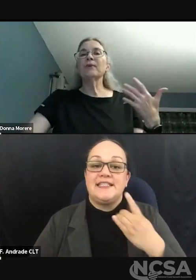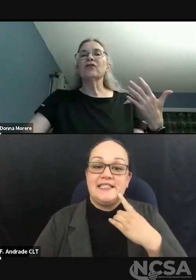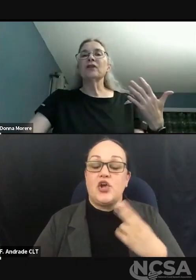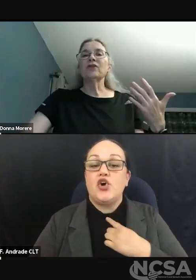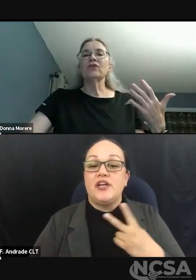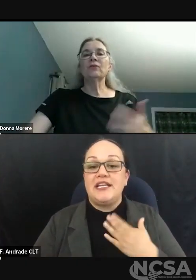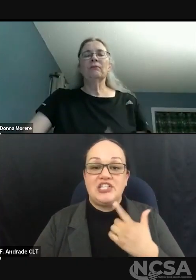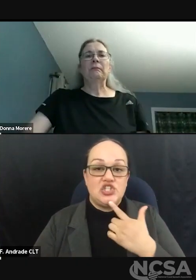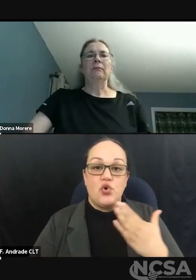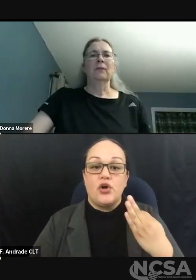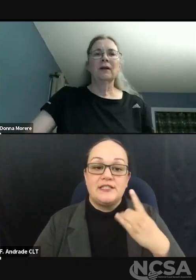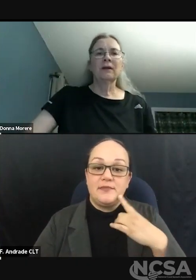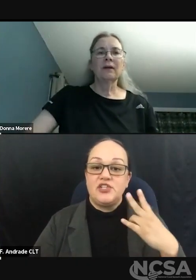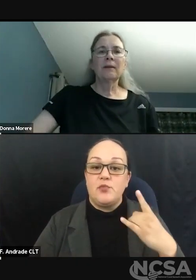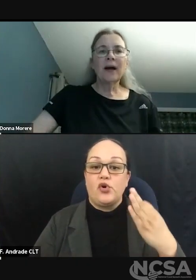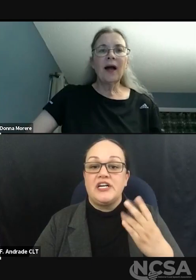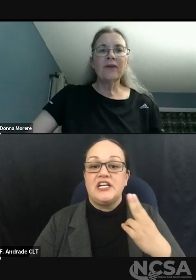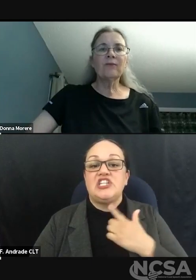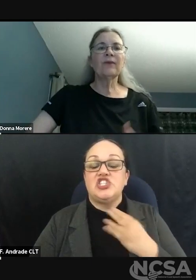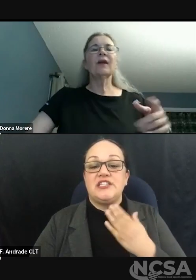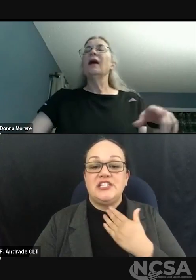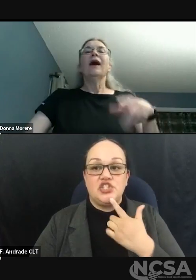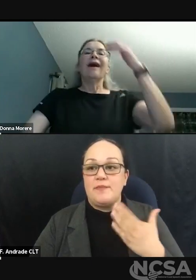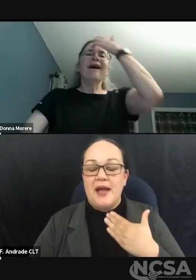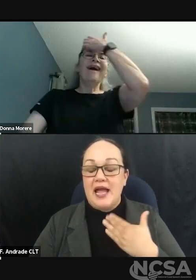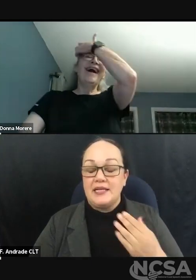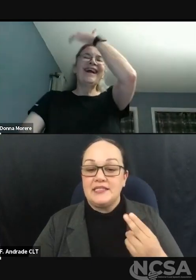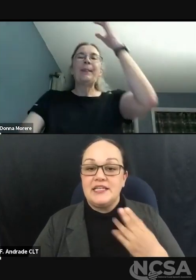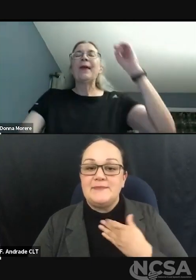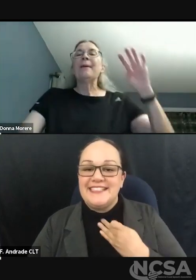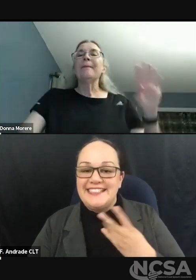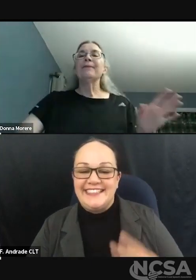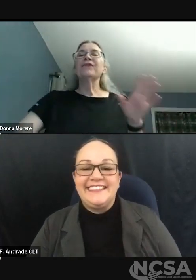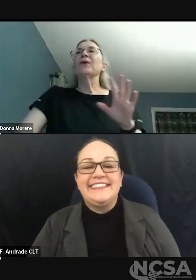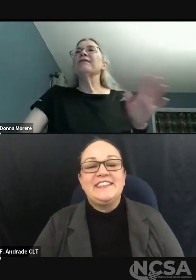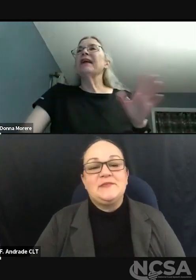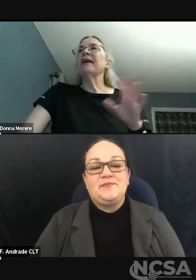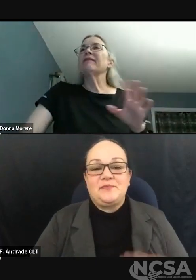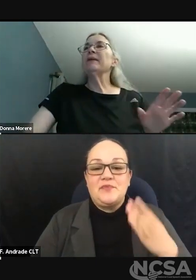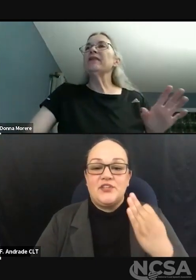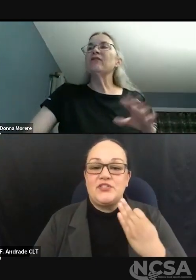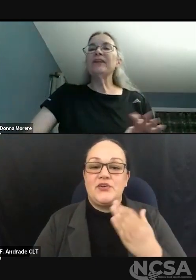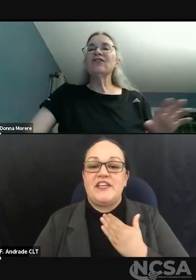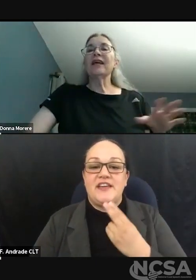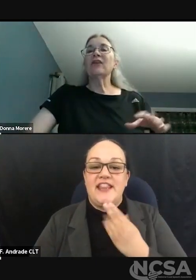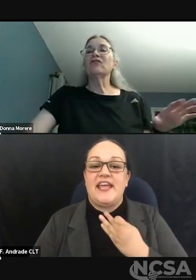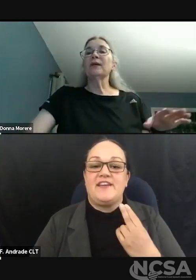production issue. So if they have limited speech intelligibility,